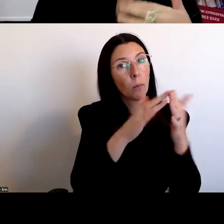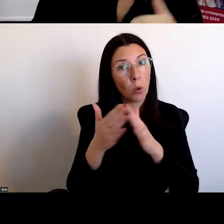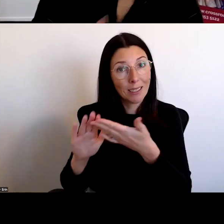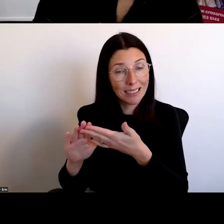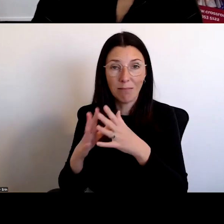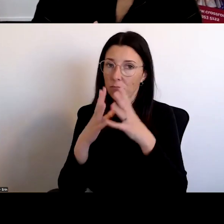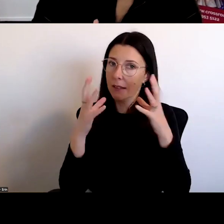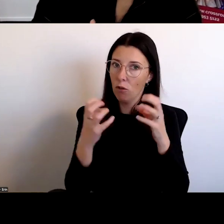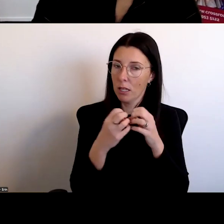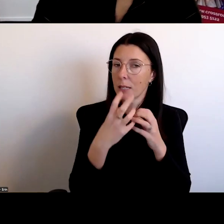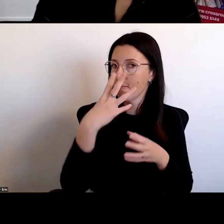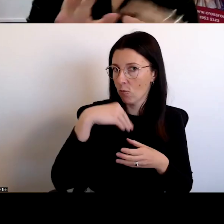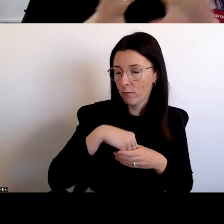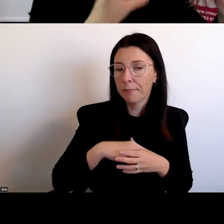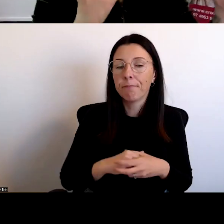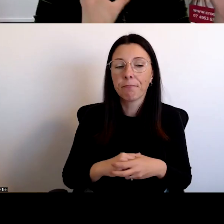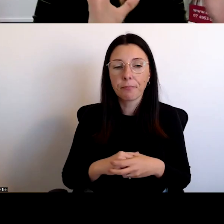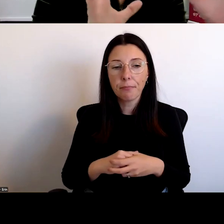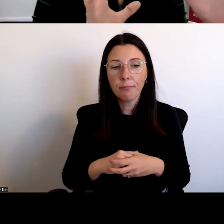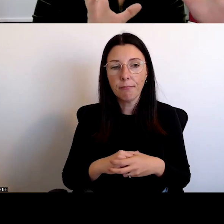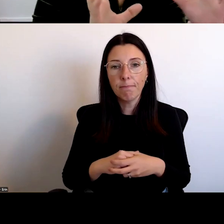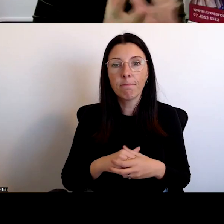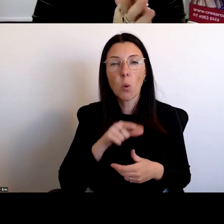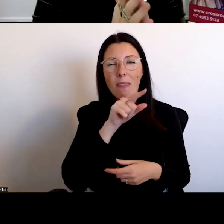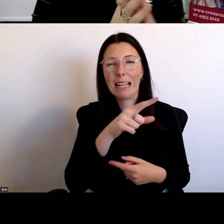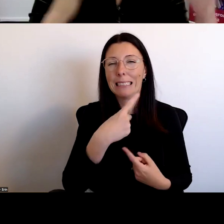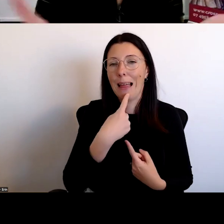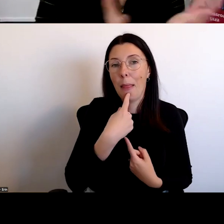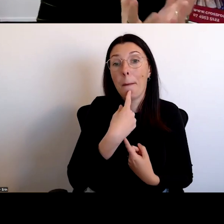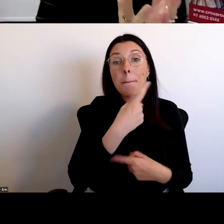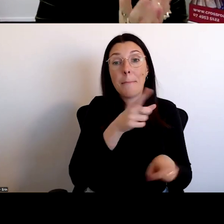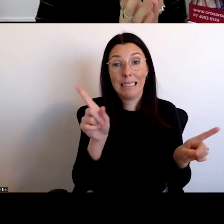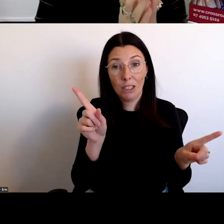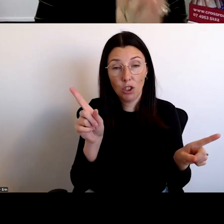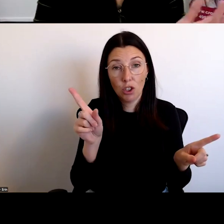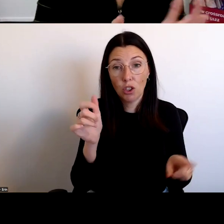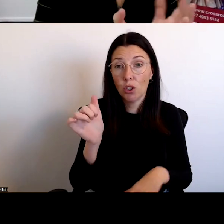But then when we talk about, so that's the message, I guess, is that your money is being